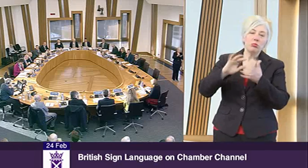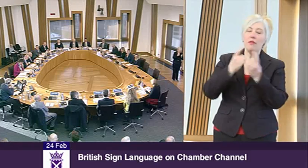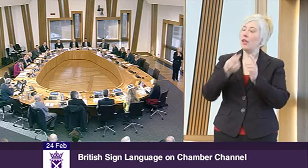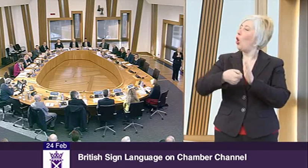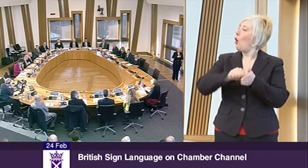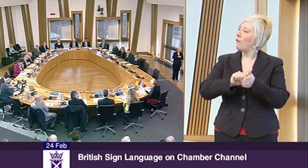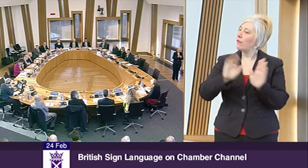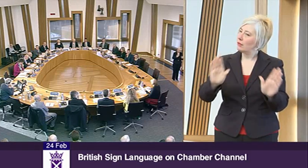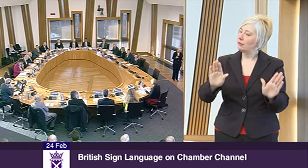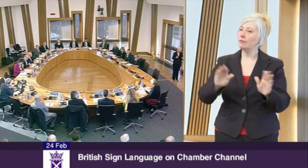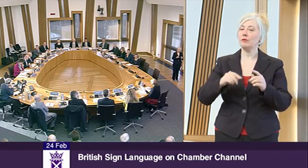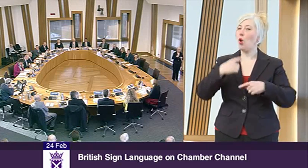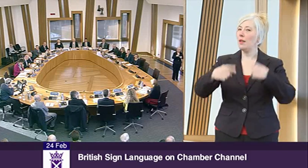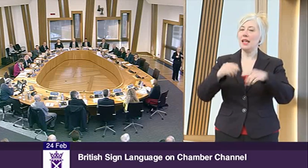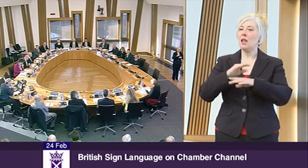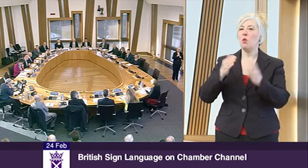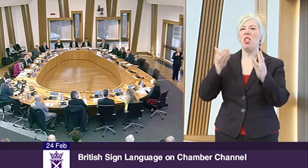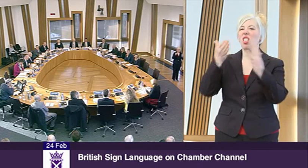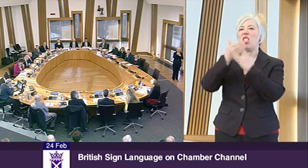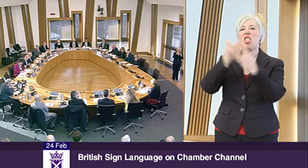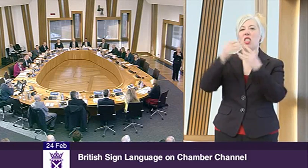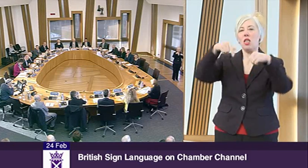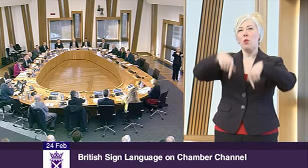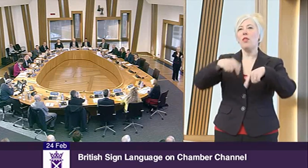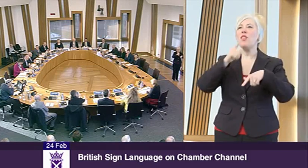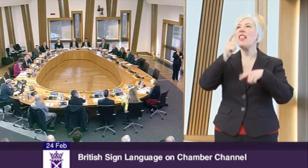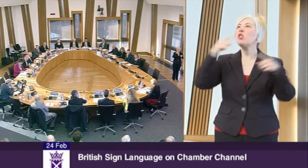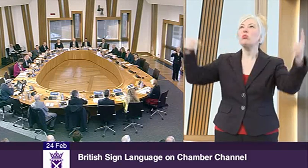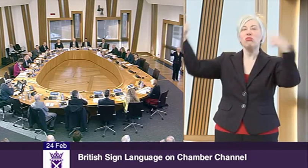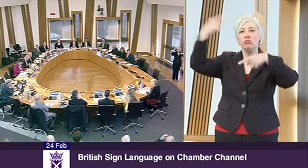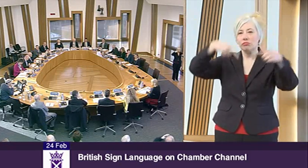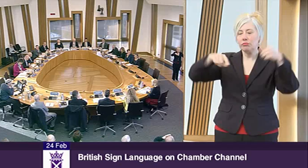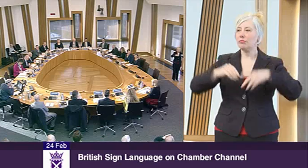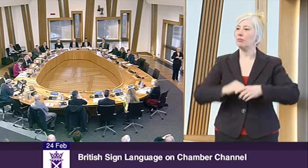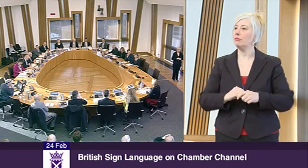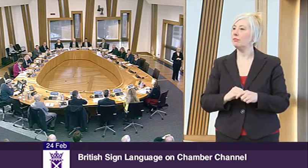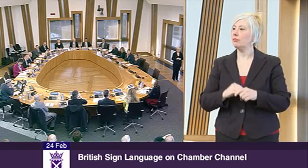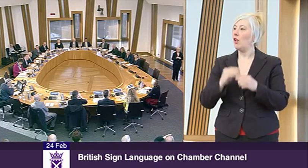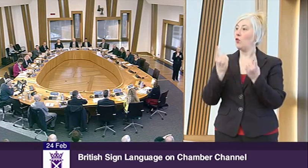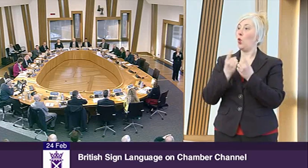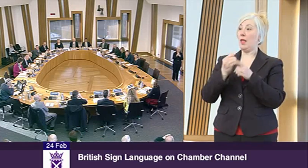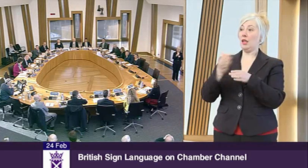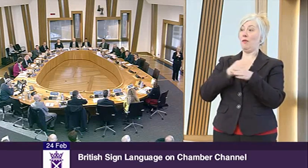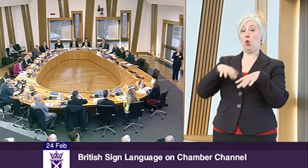be switched off at all times. We do not want them interfering with the broadcasting system.